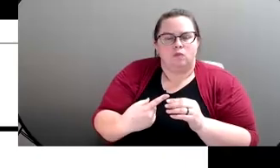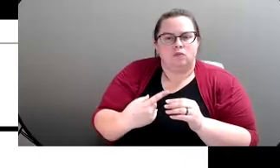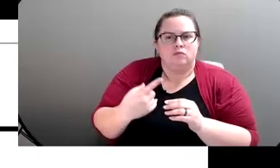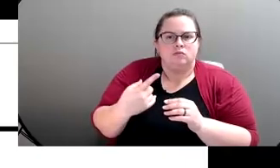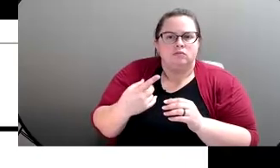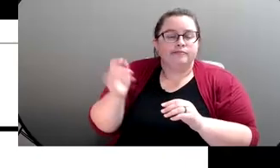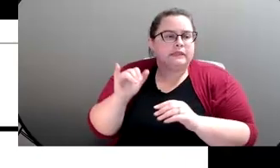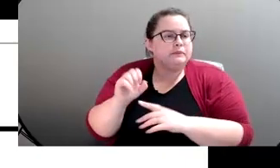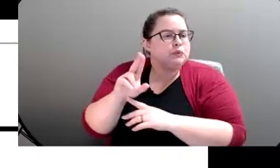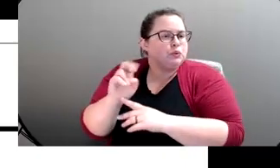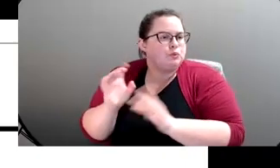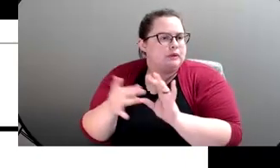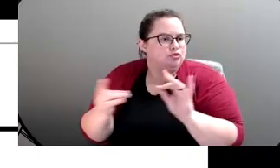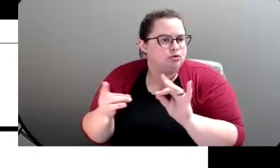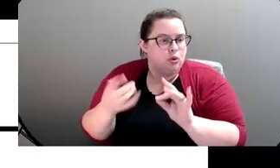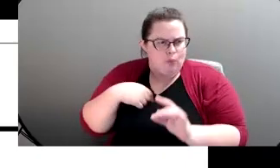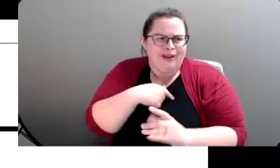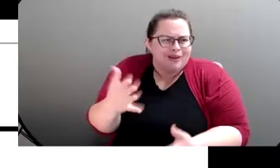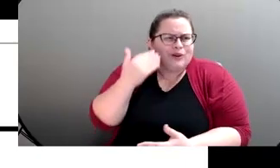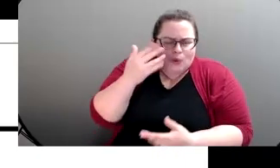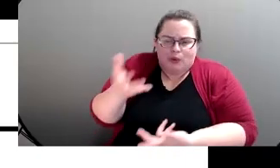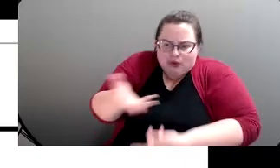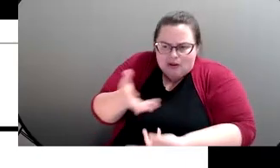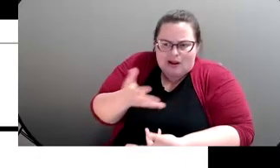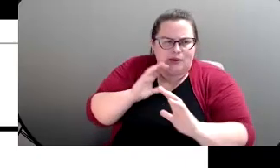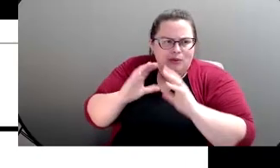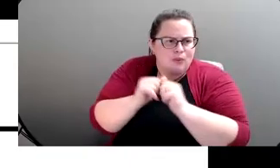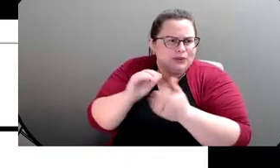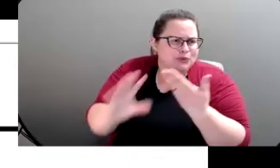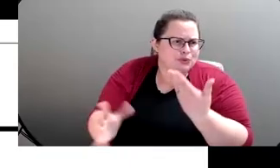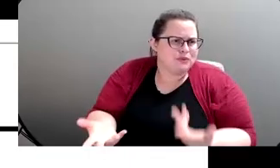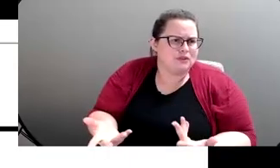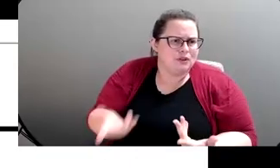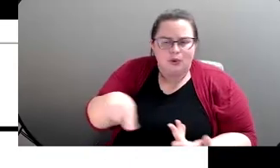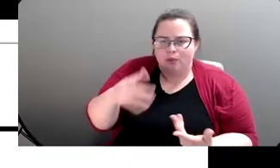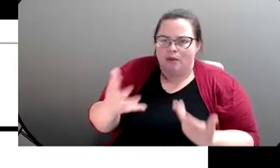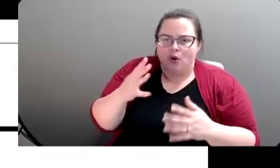we know that you're already interacting and communicating with your students. Most likely you're already meeting the standard,